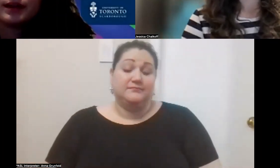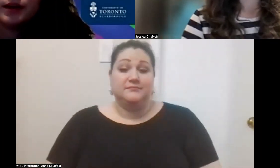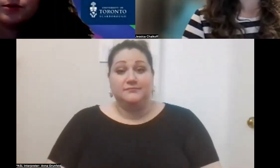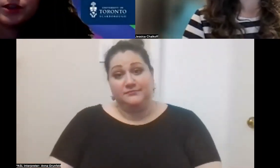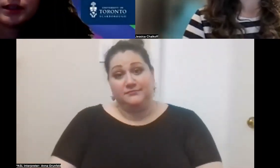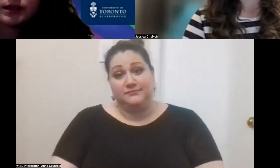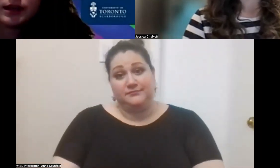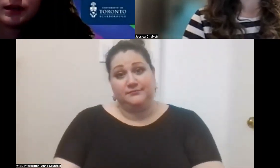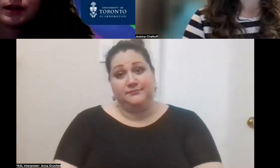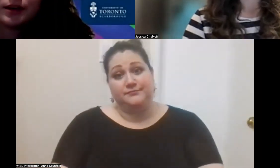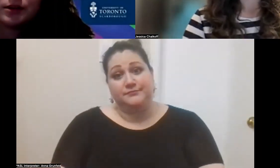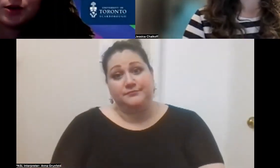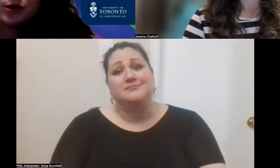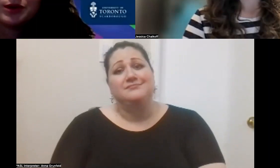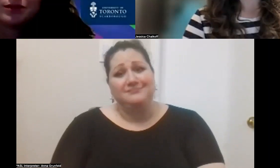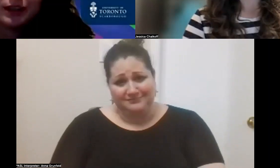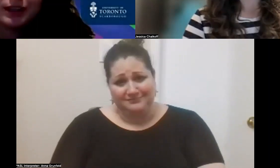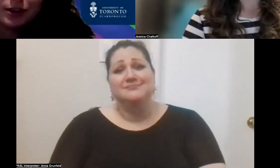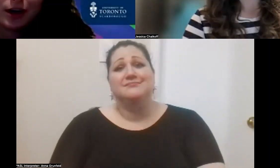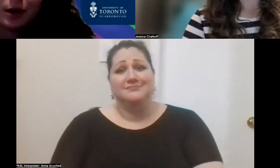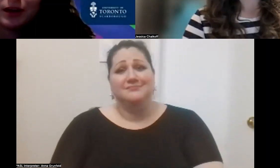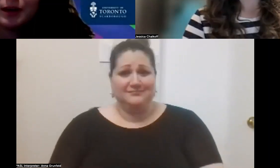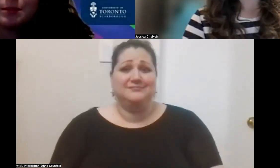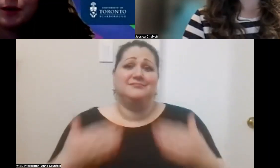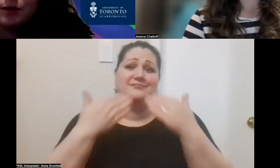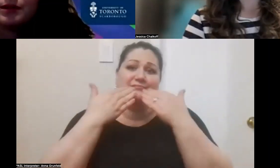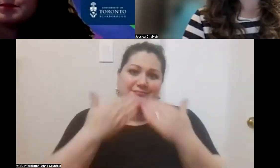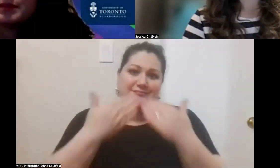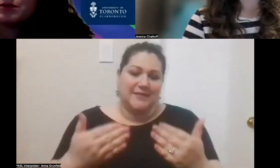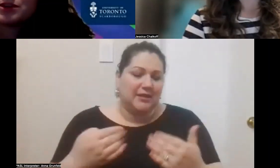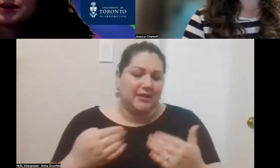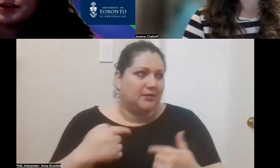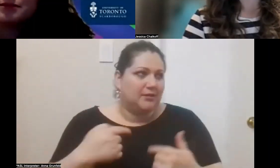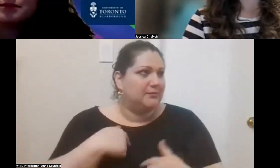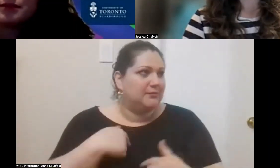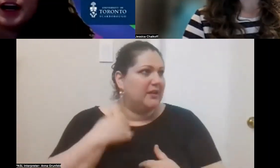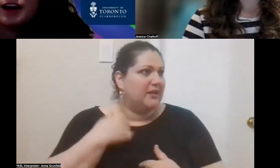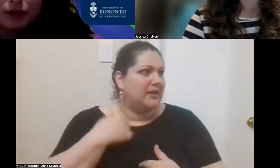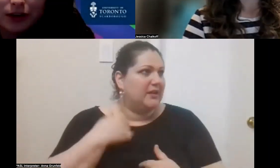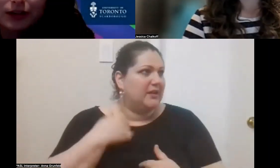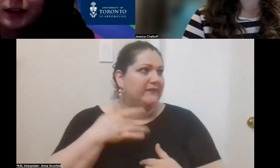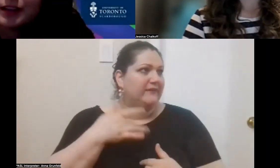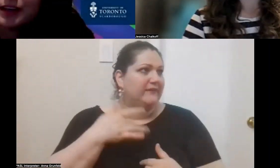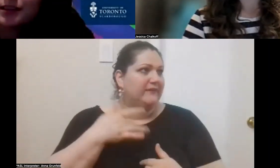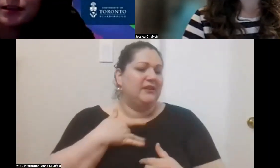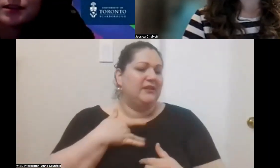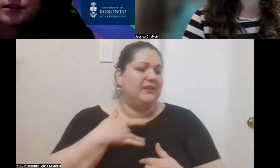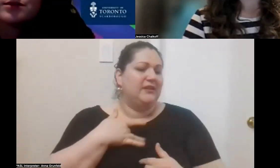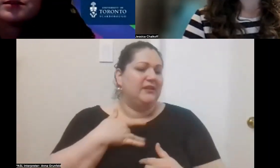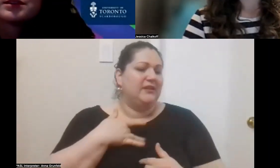Thank you, Jessica. I totally relate to your comment about the amount of effort it takes to disclose.